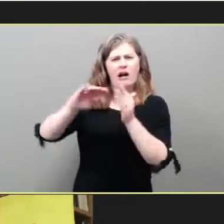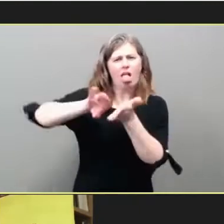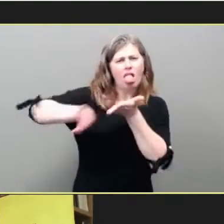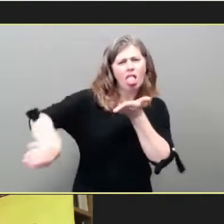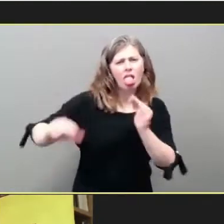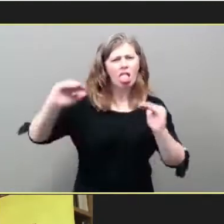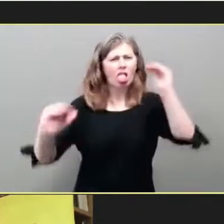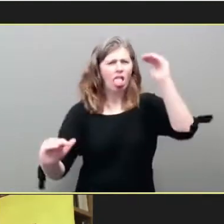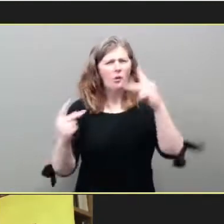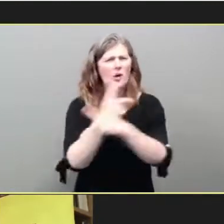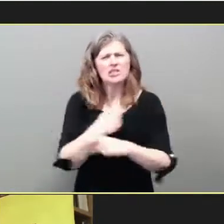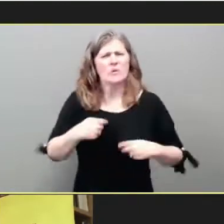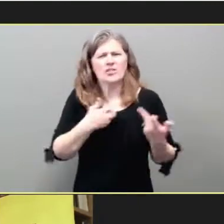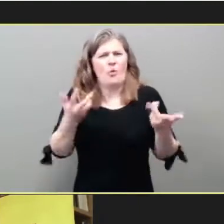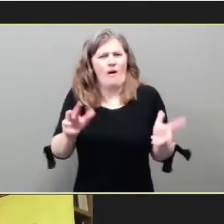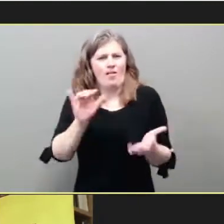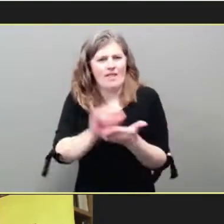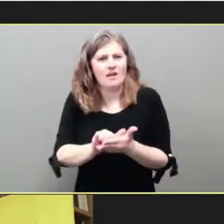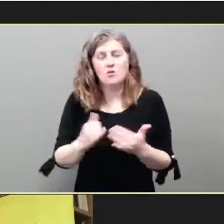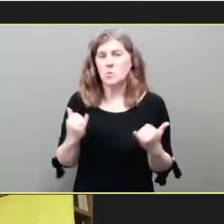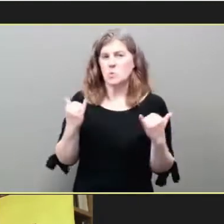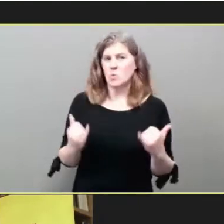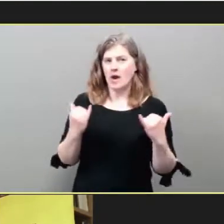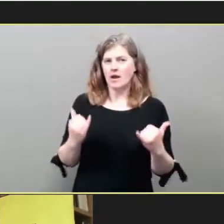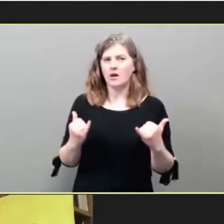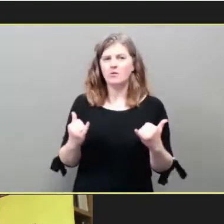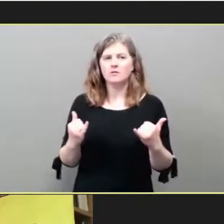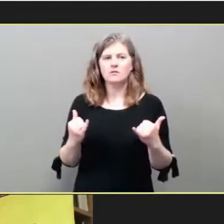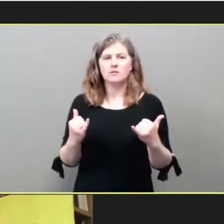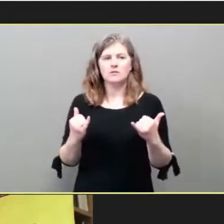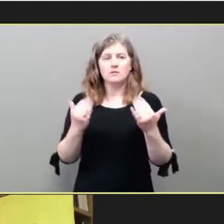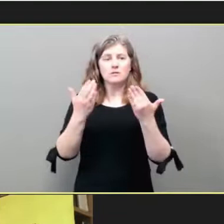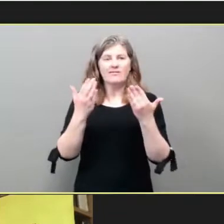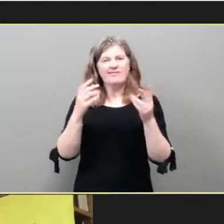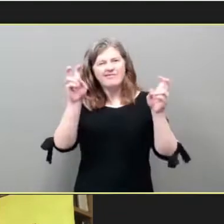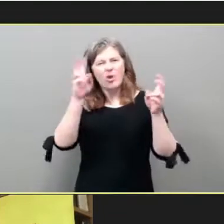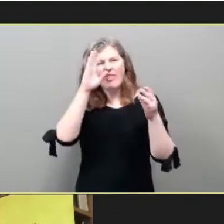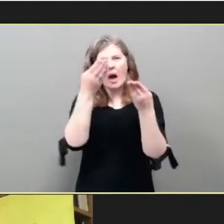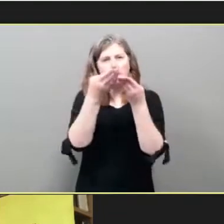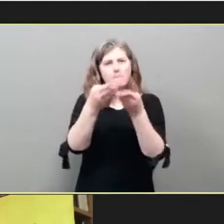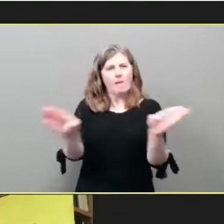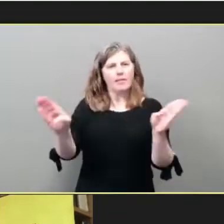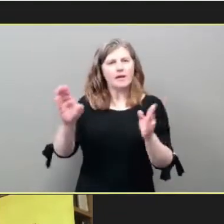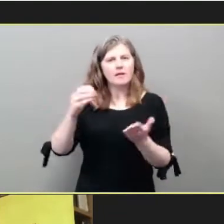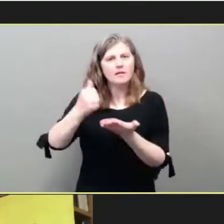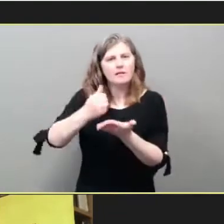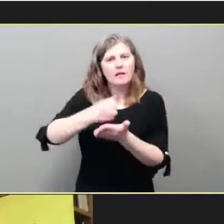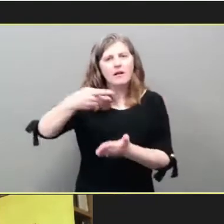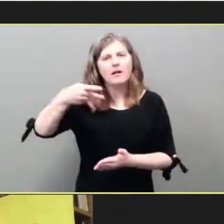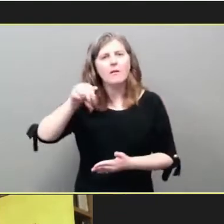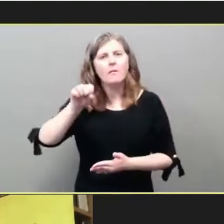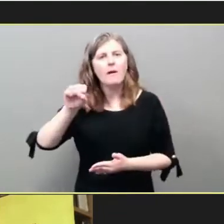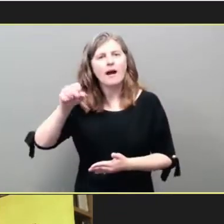like that. So right now it's it's called the passport strategy. And right now the state is not looking at that.